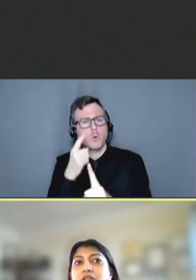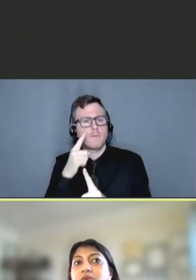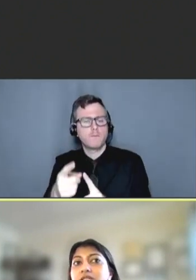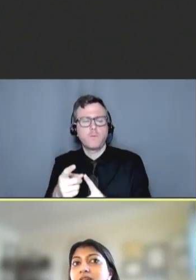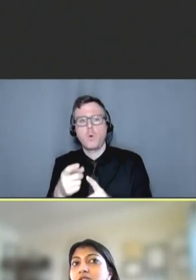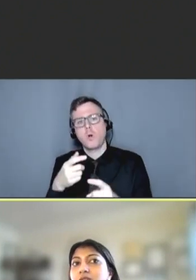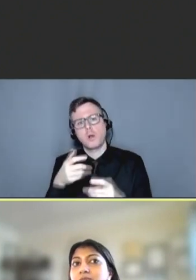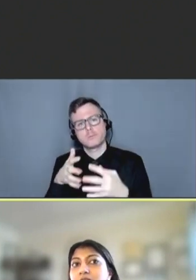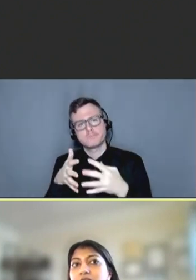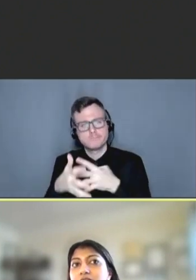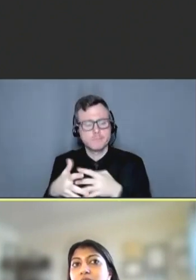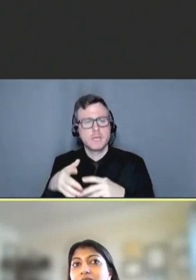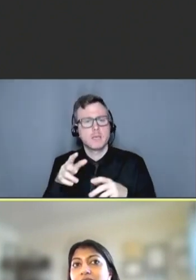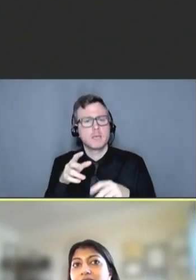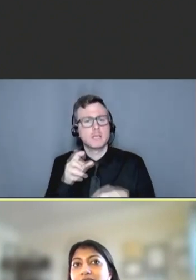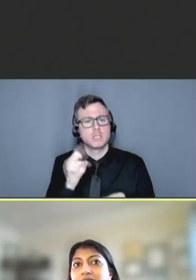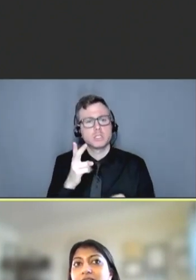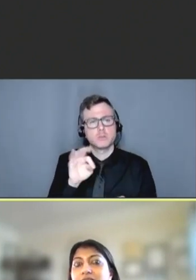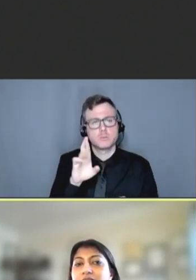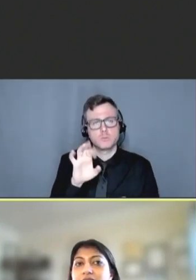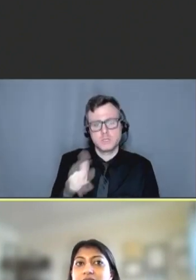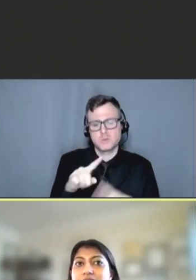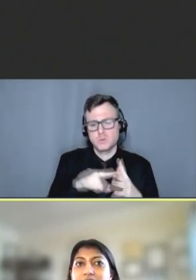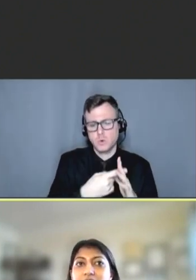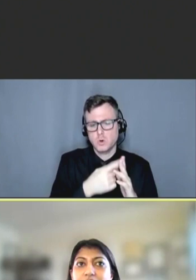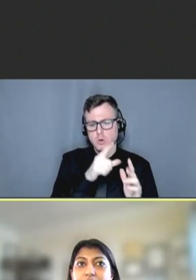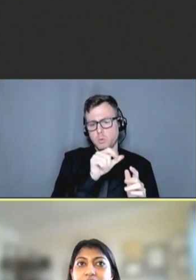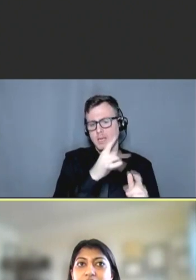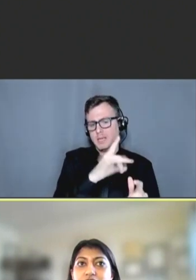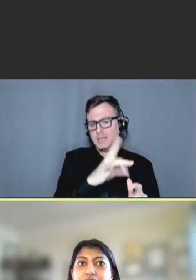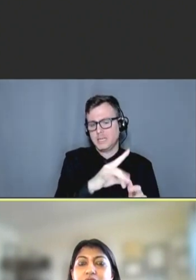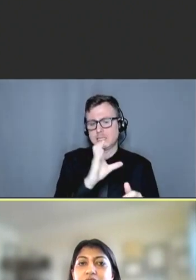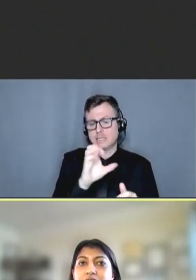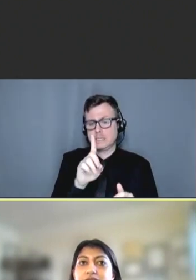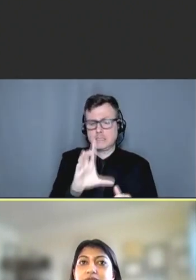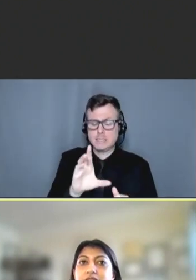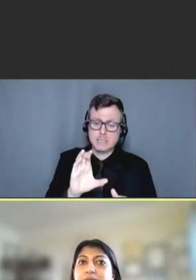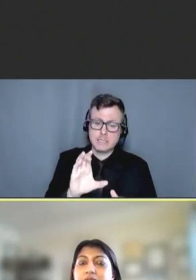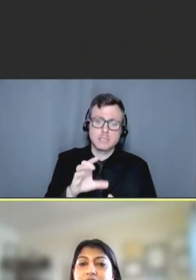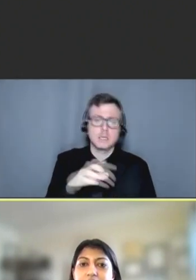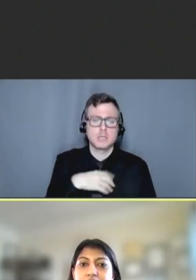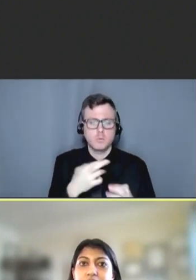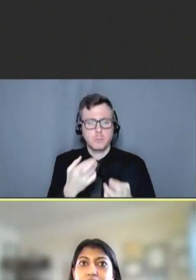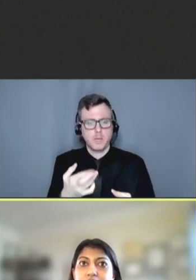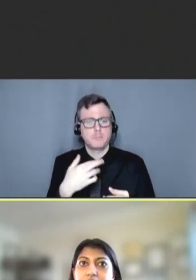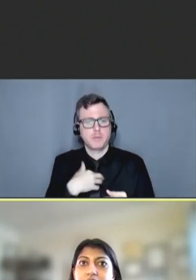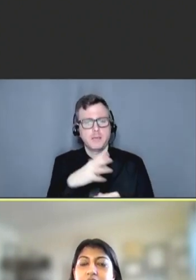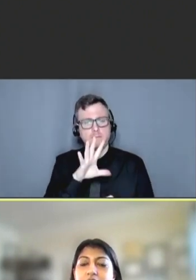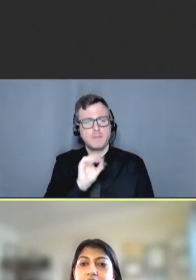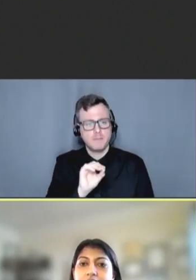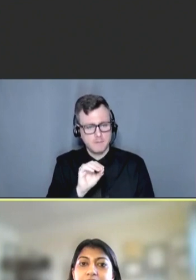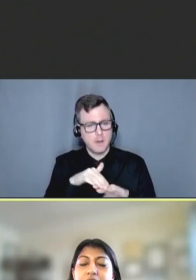Shingrix entered the market in 2018 and the CDC recommendation for it as 50-plus and two doses.